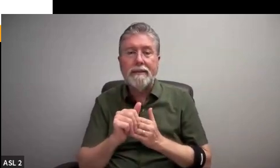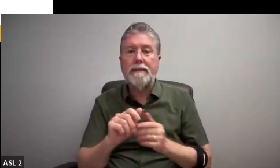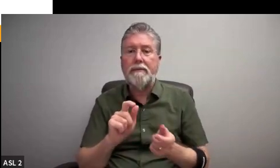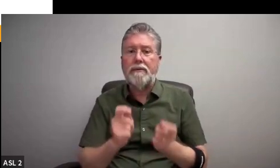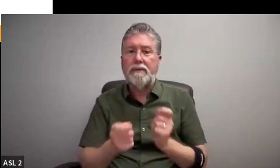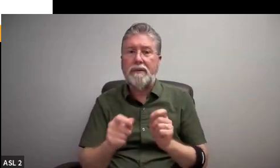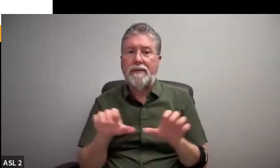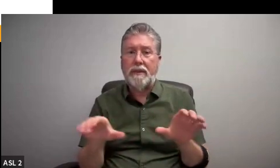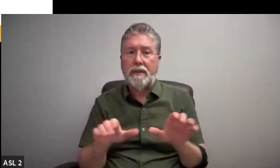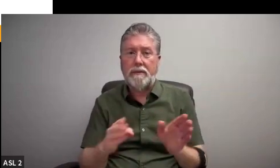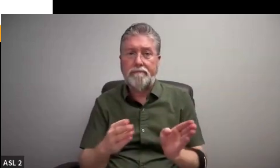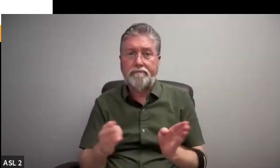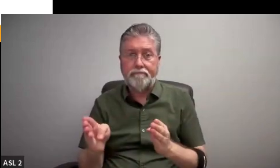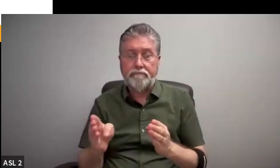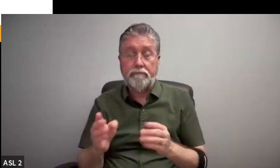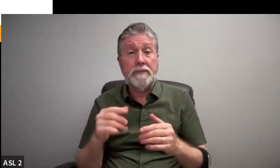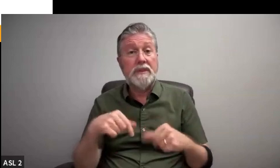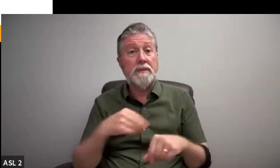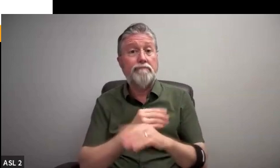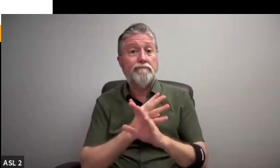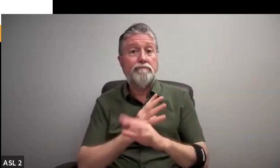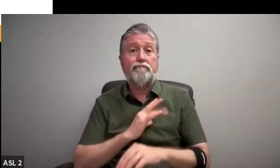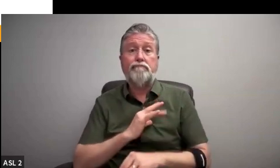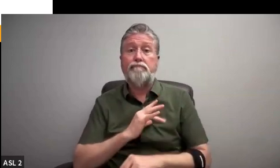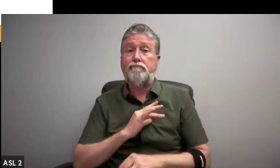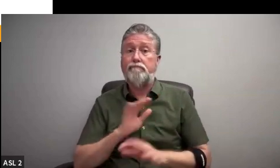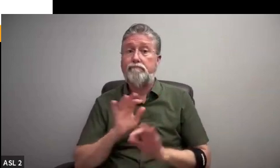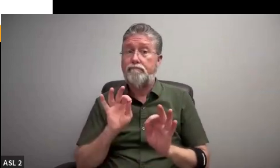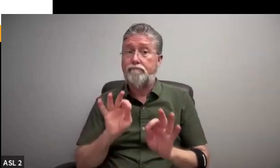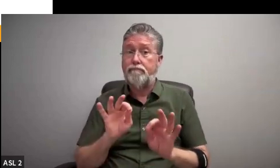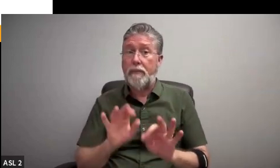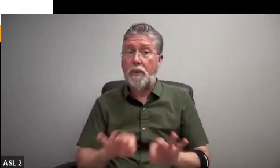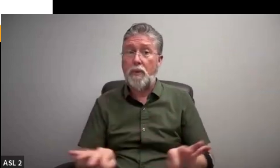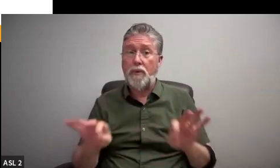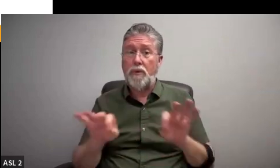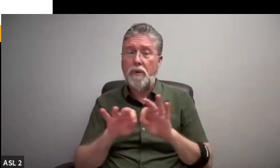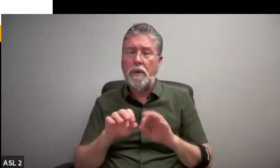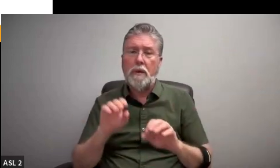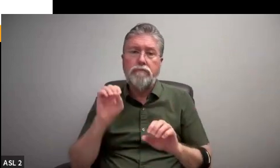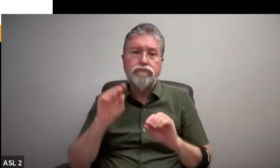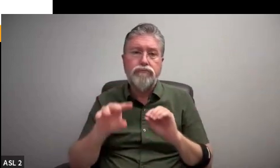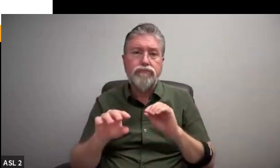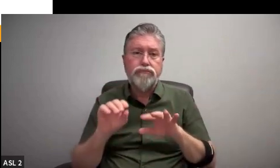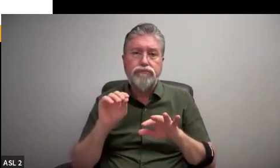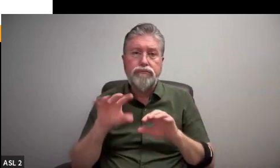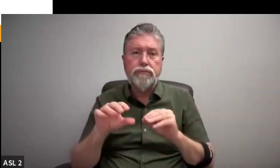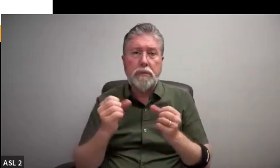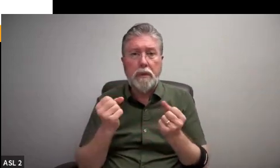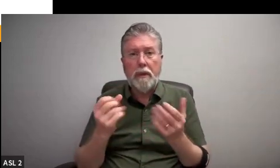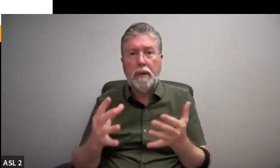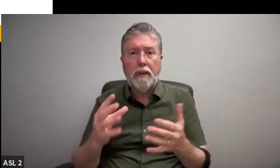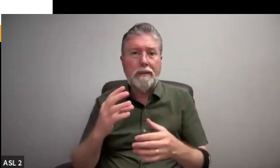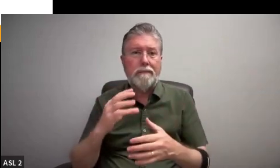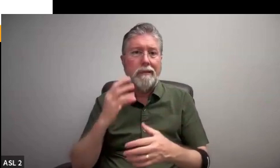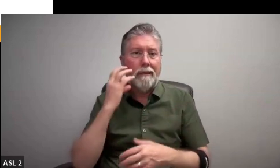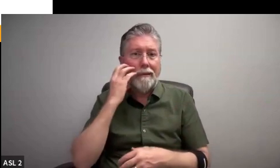is sure to be a good one. We have put a lot of information into this webinar and we're going